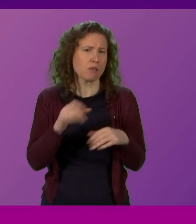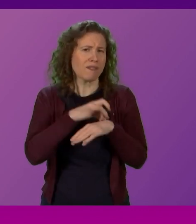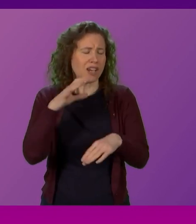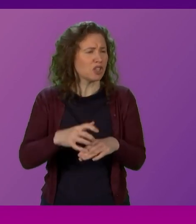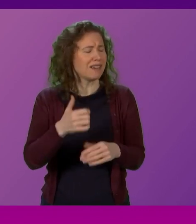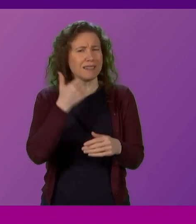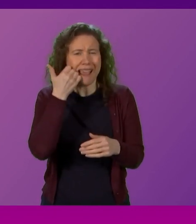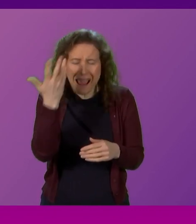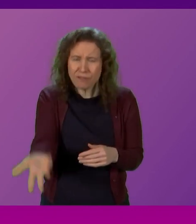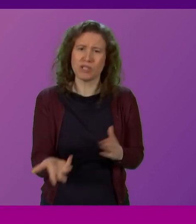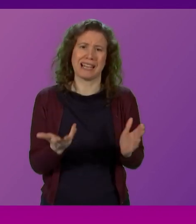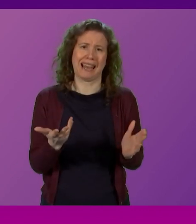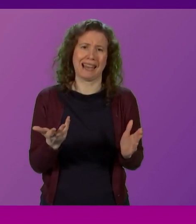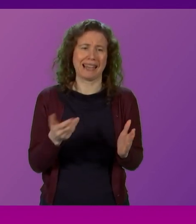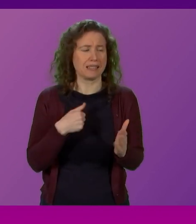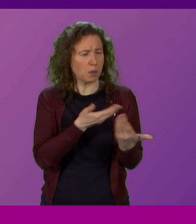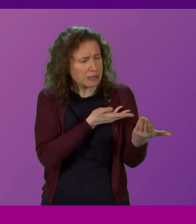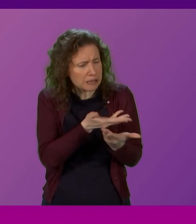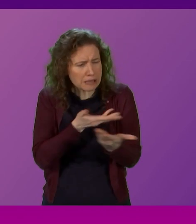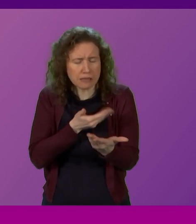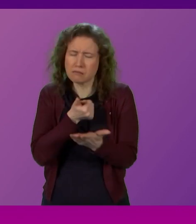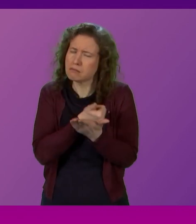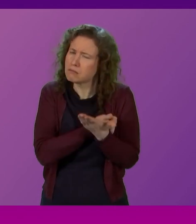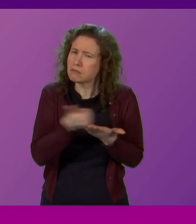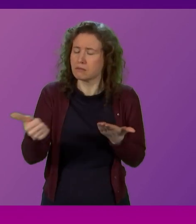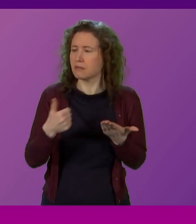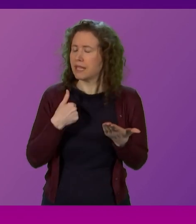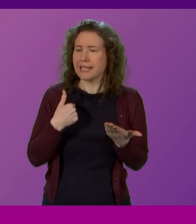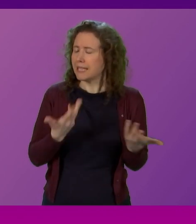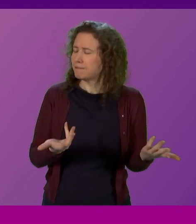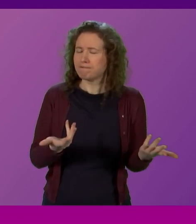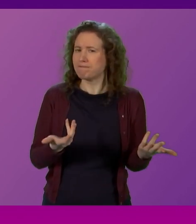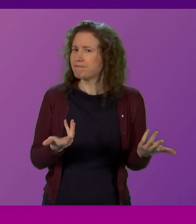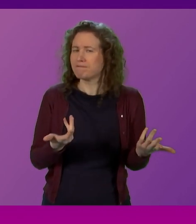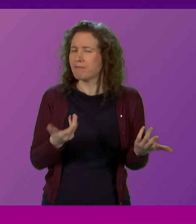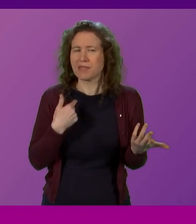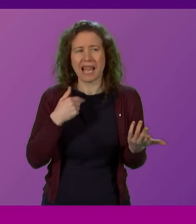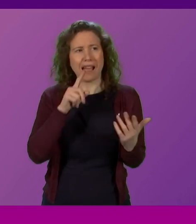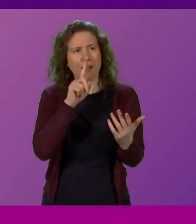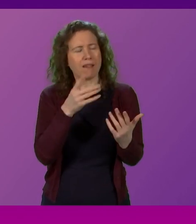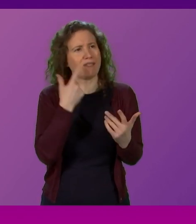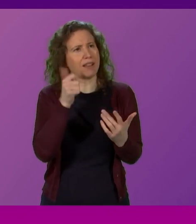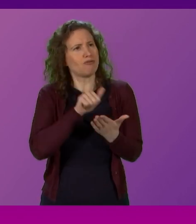and every day, and it would be hard for me to find the appropriate words to describe